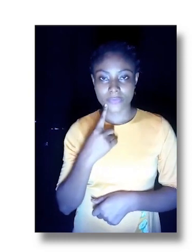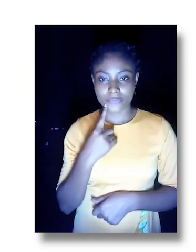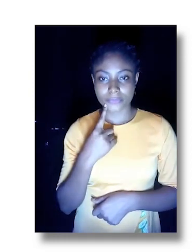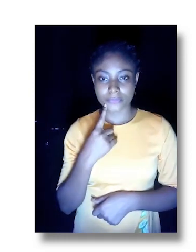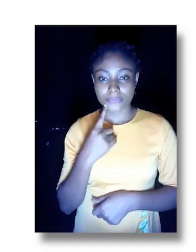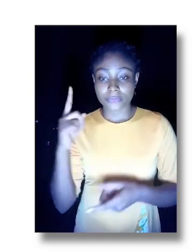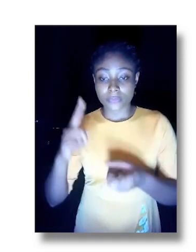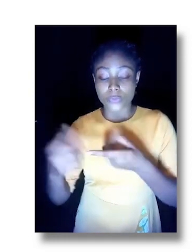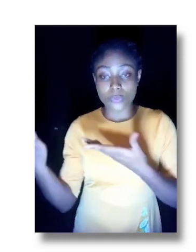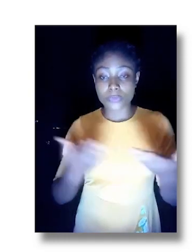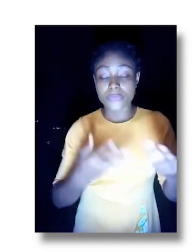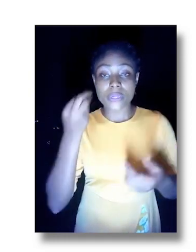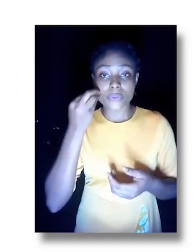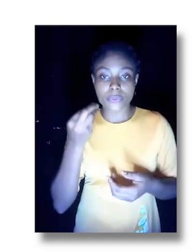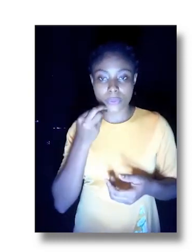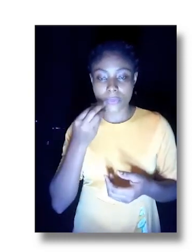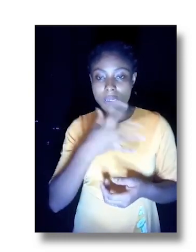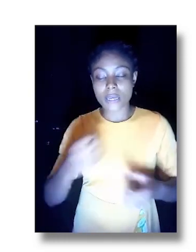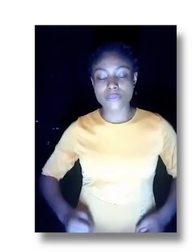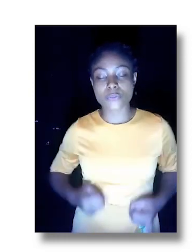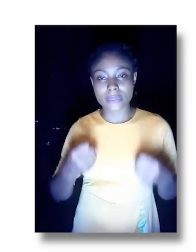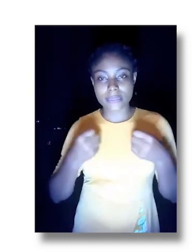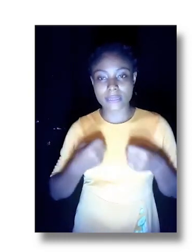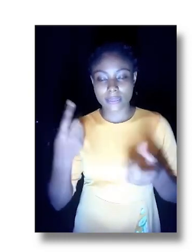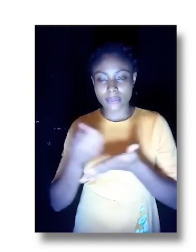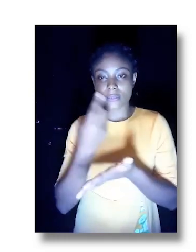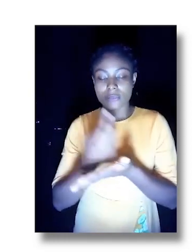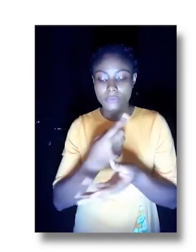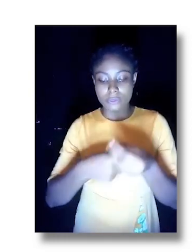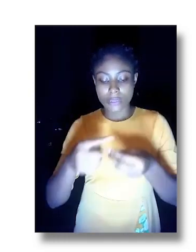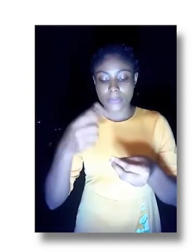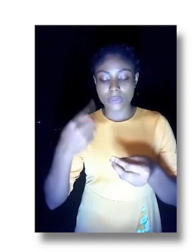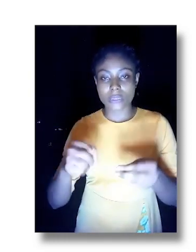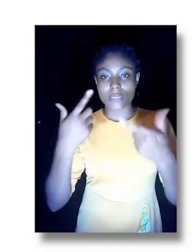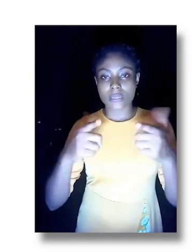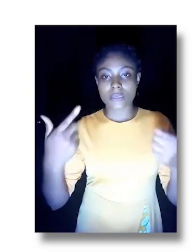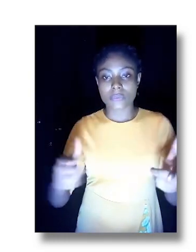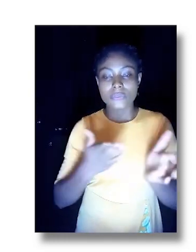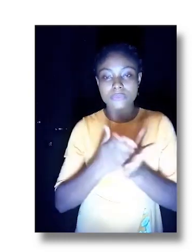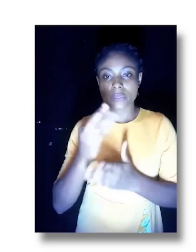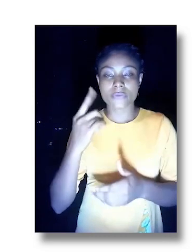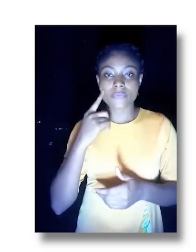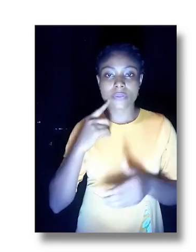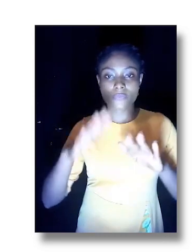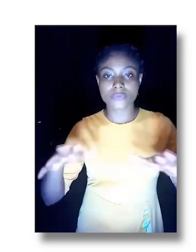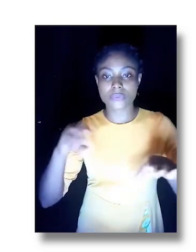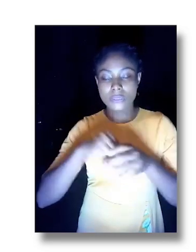who are deaf”; to bring home and sustain the discourse about the linguistic rights